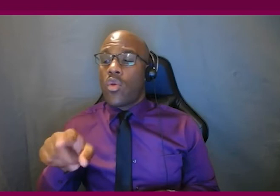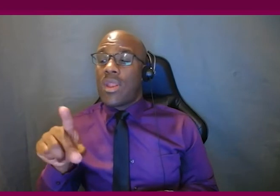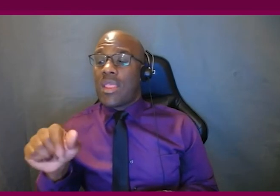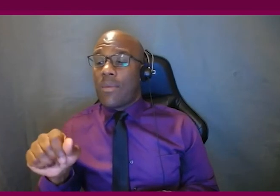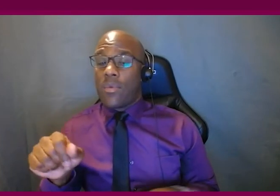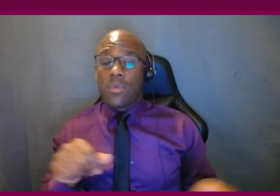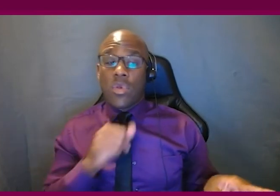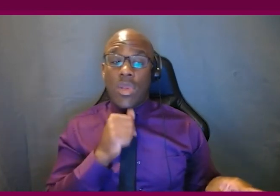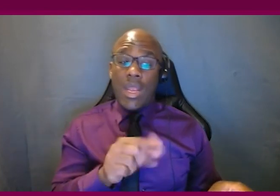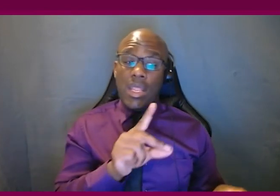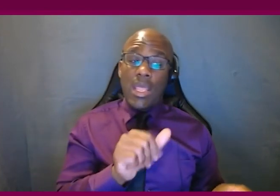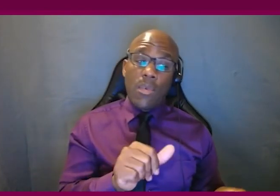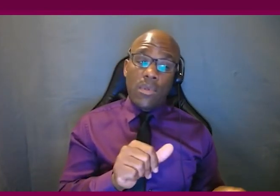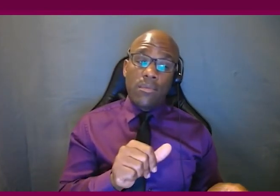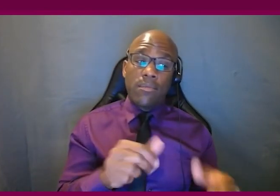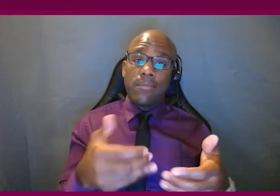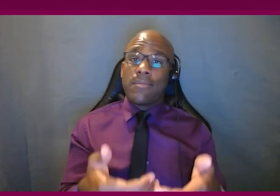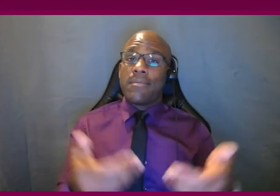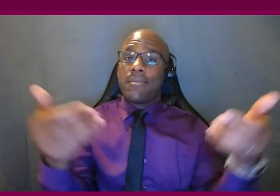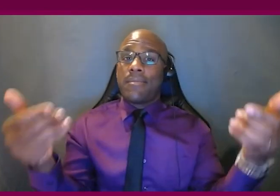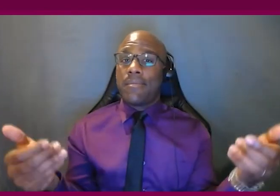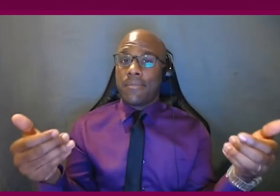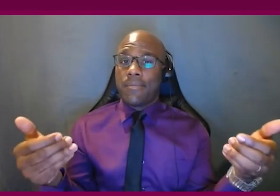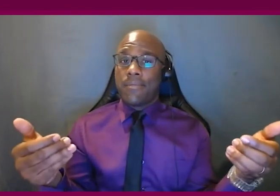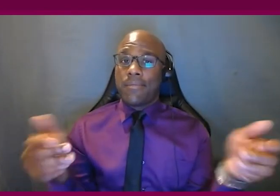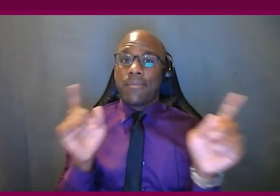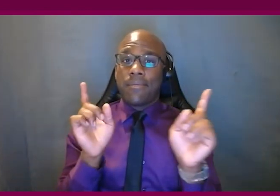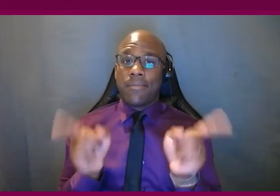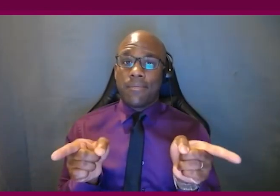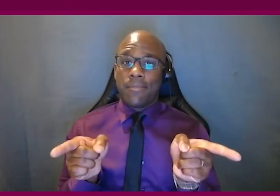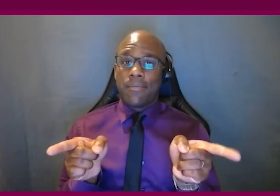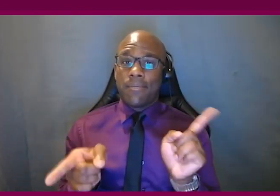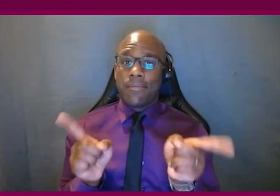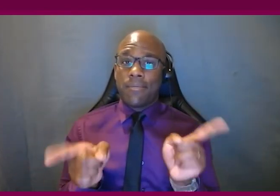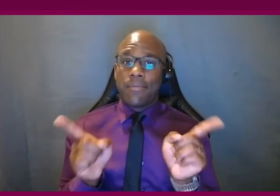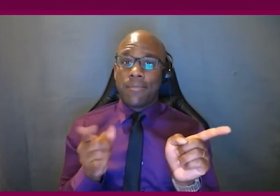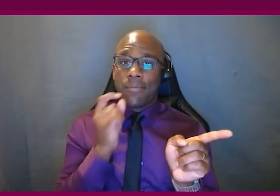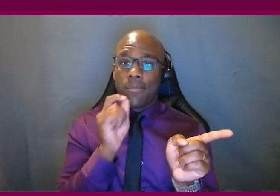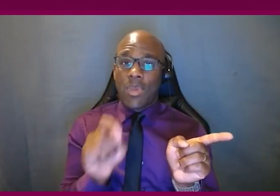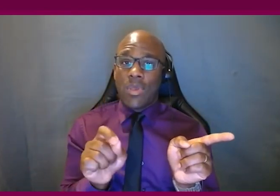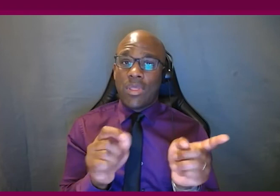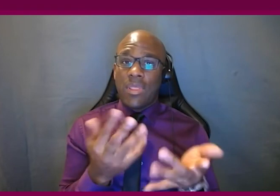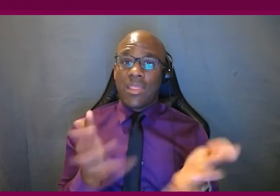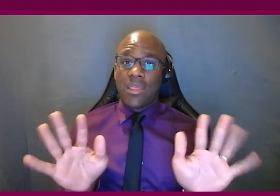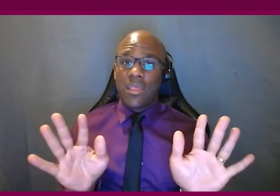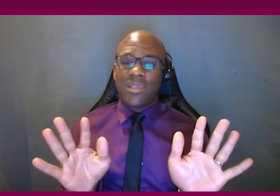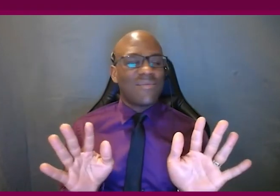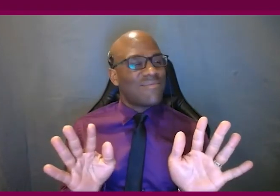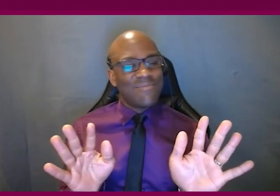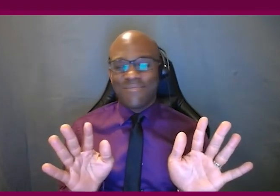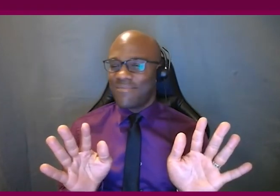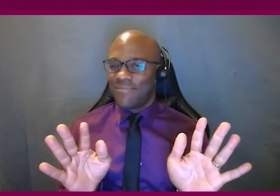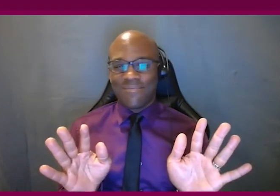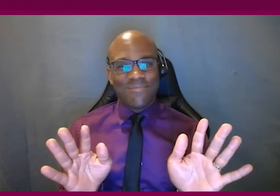I'm speaking as the we as like maybe a corporation or a government. We need to help disabled people.